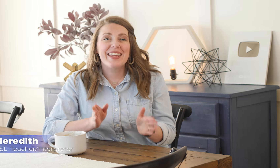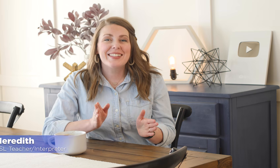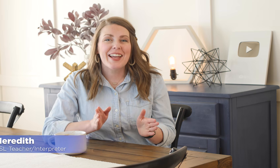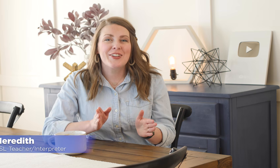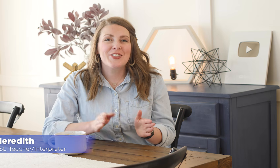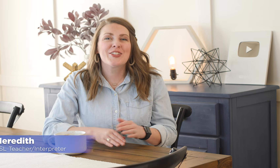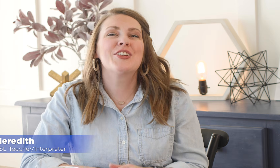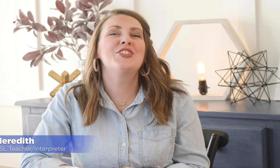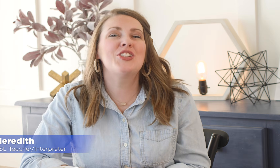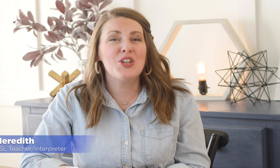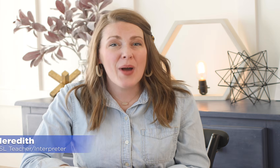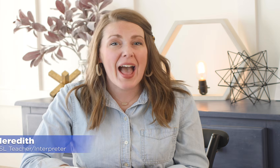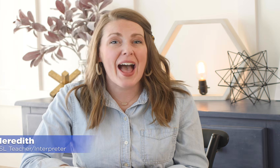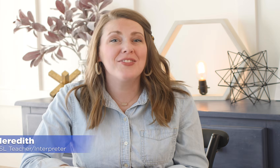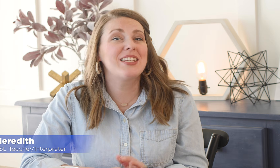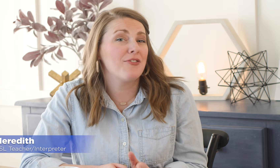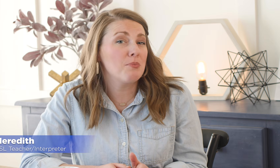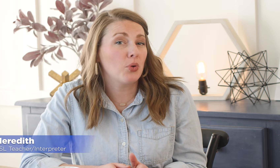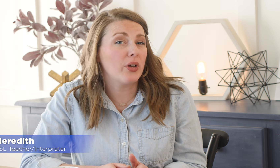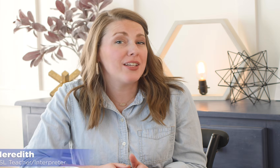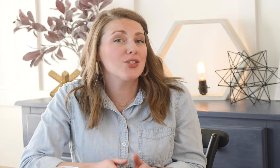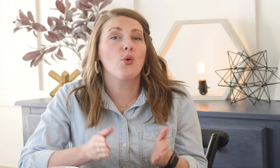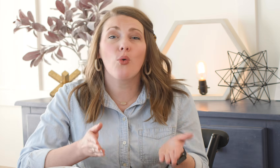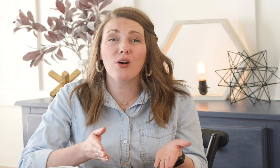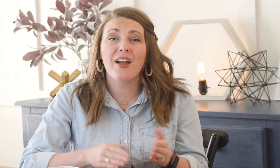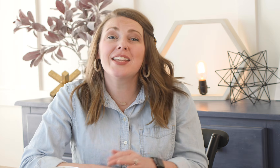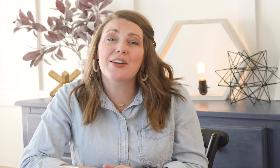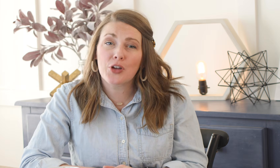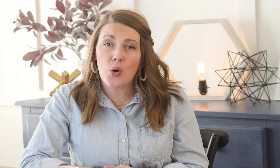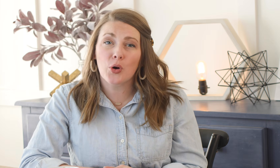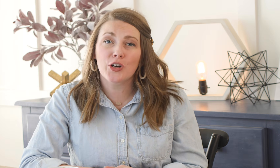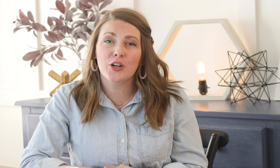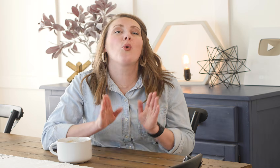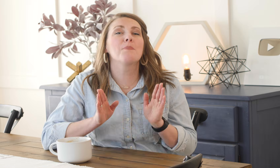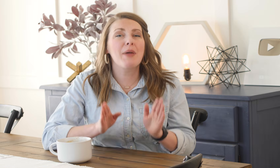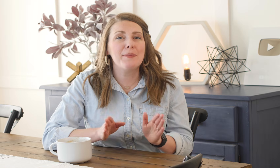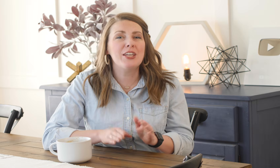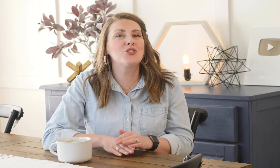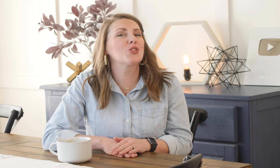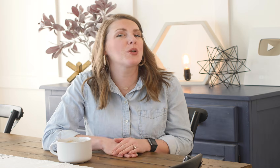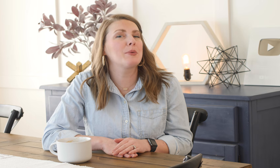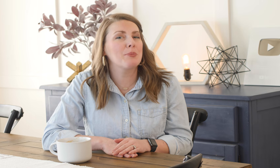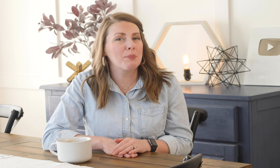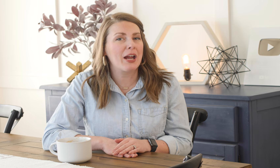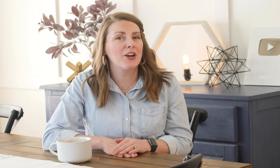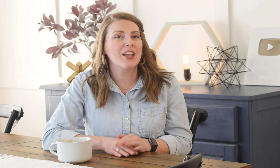Hey signers, do you have Deaf employees or a Deaf coworker or maybe you just want to be prepared